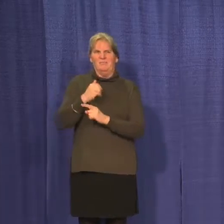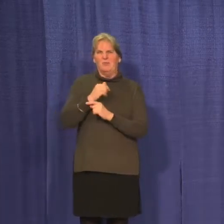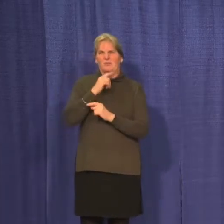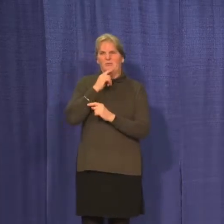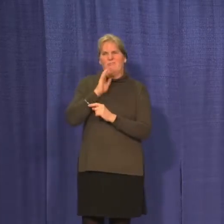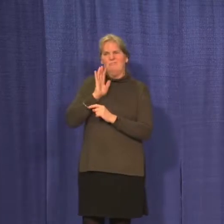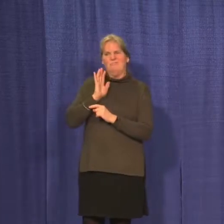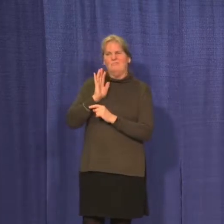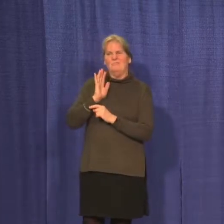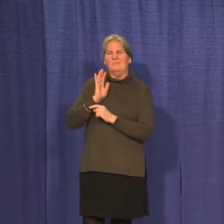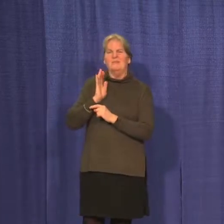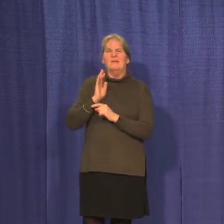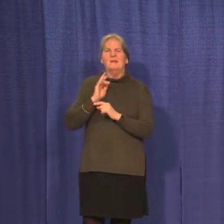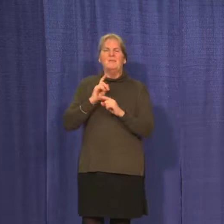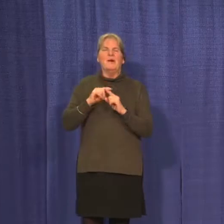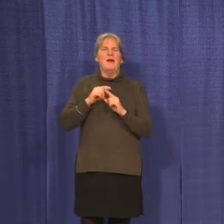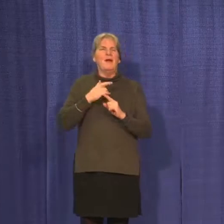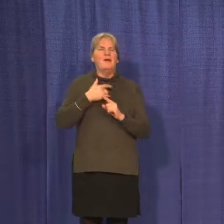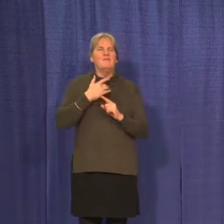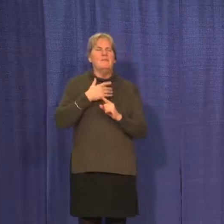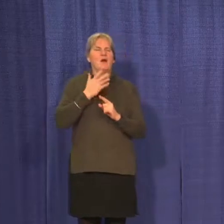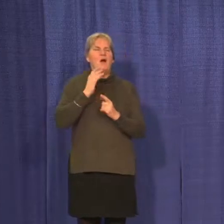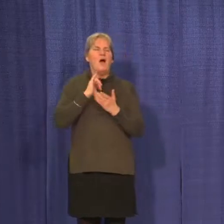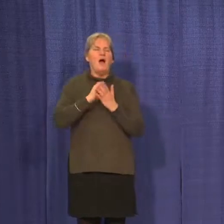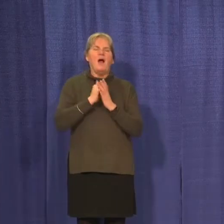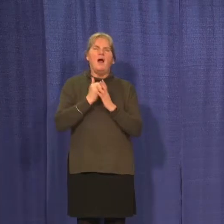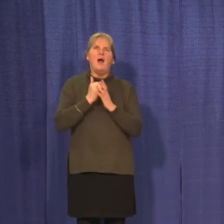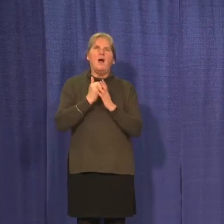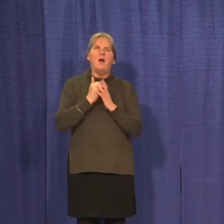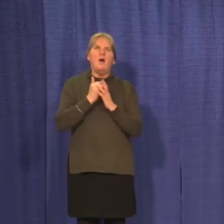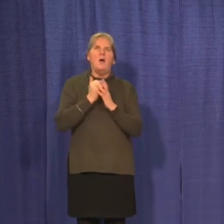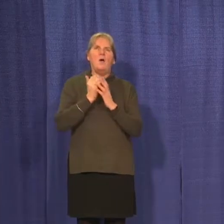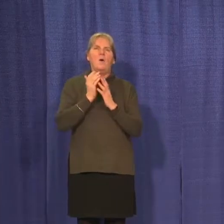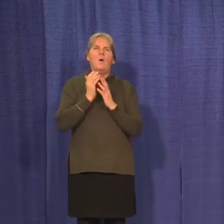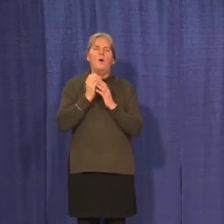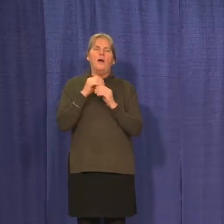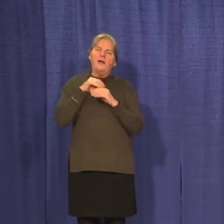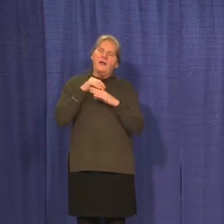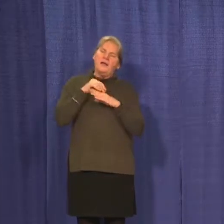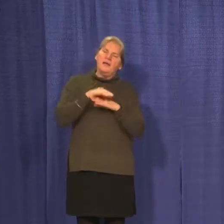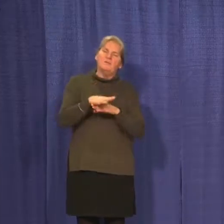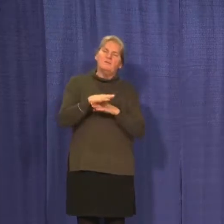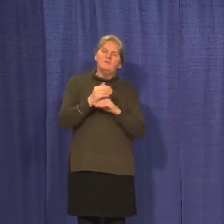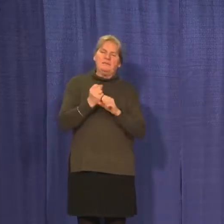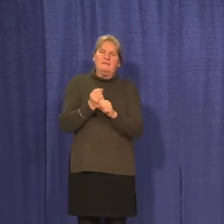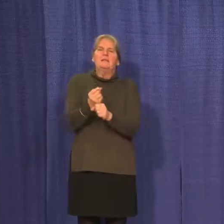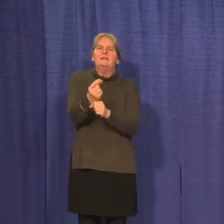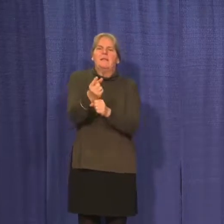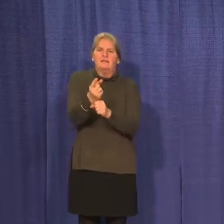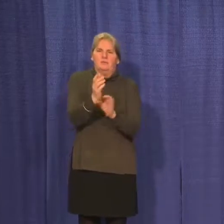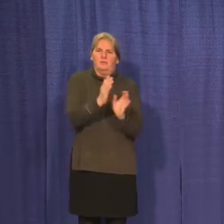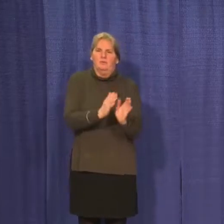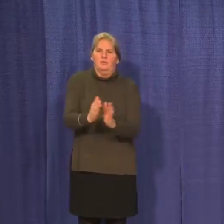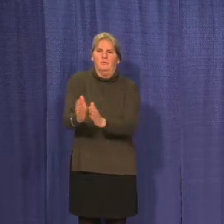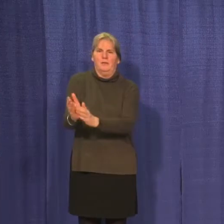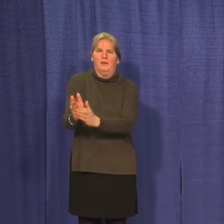realistic. It's more like, how will this influence the planning for next year and of course that's